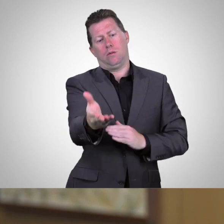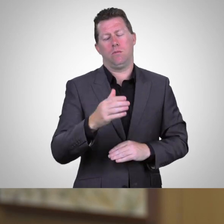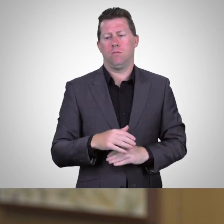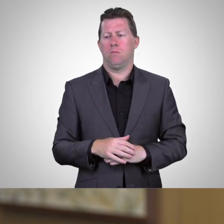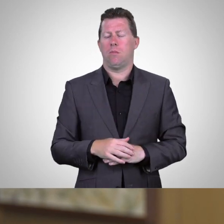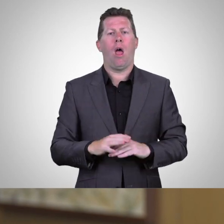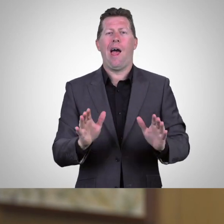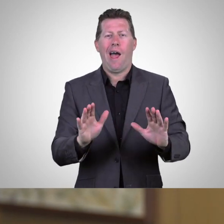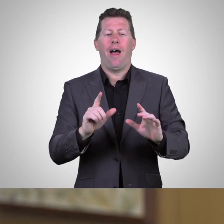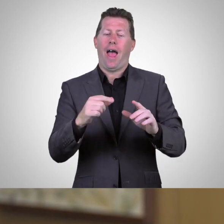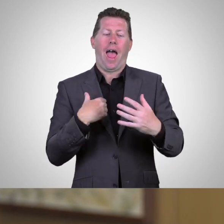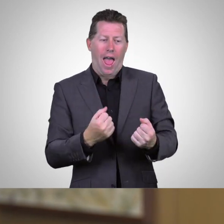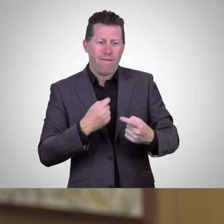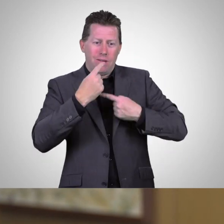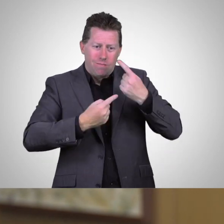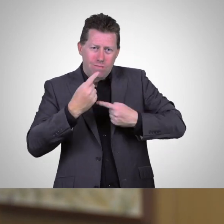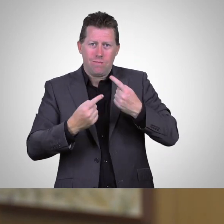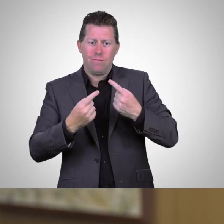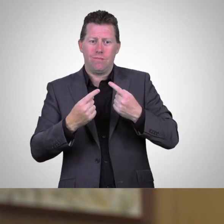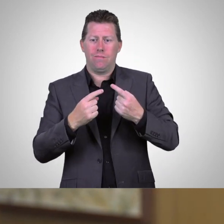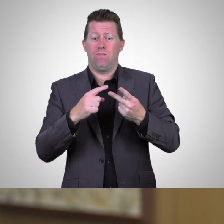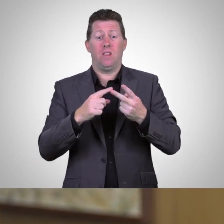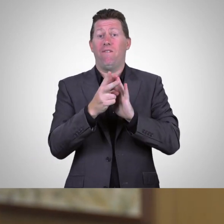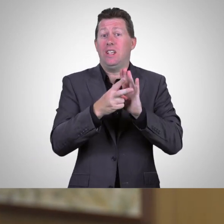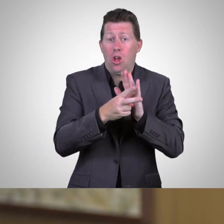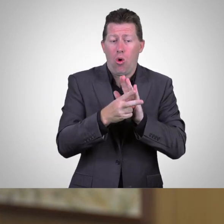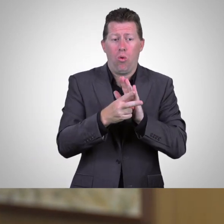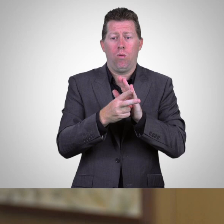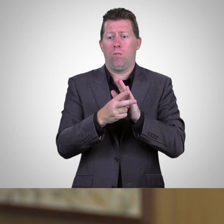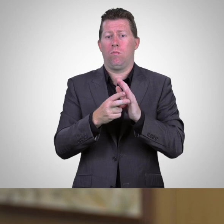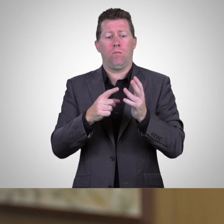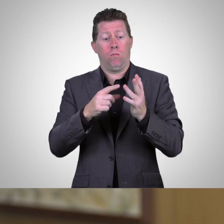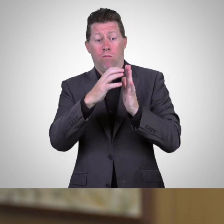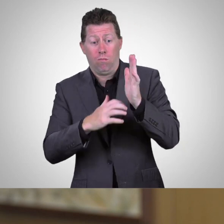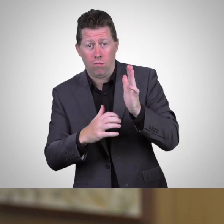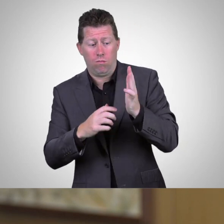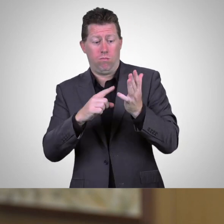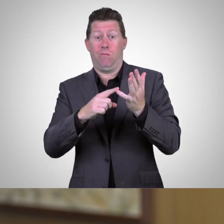document but perhaps also having a video explainer or even having a discussion with students,